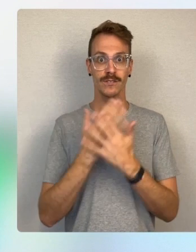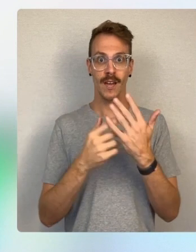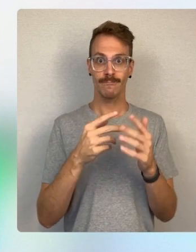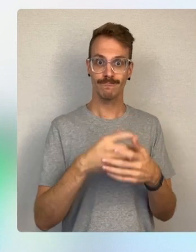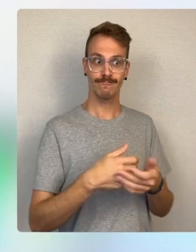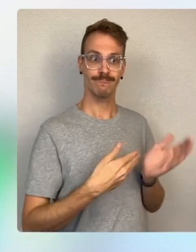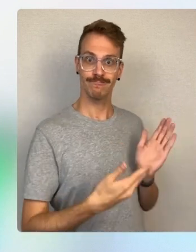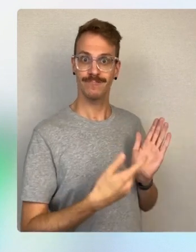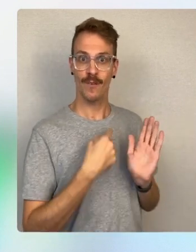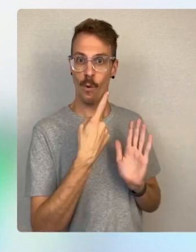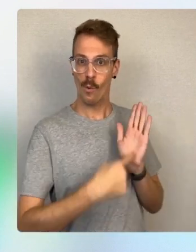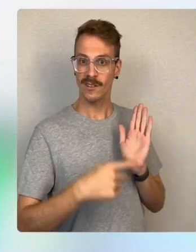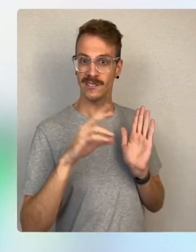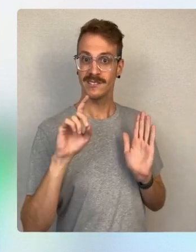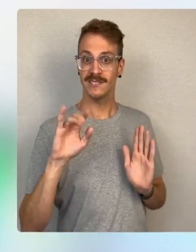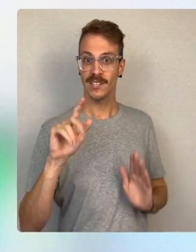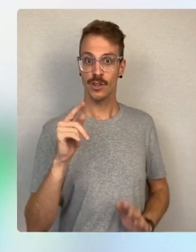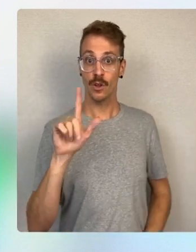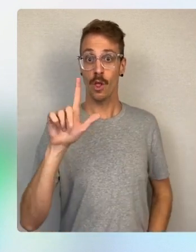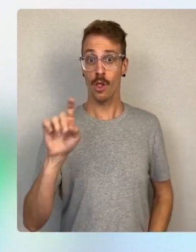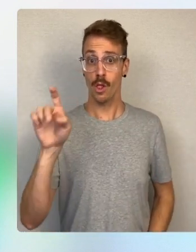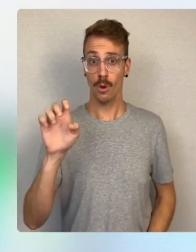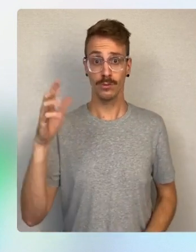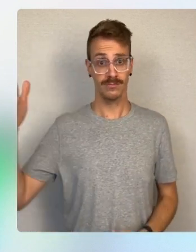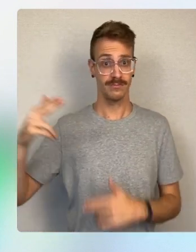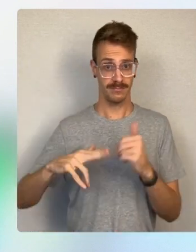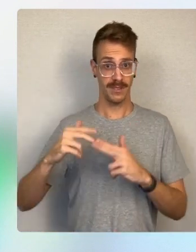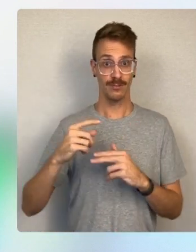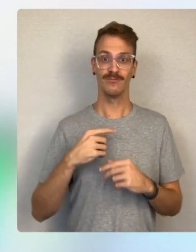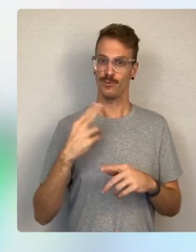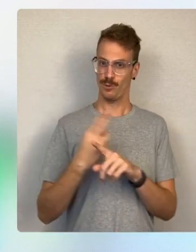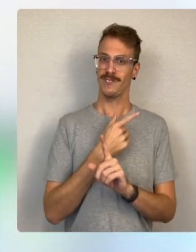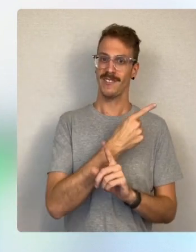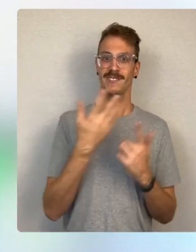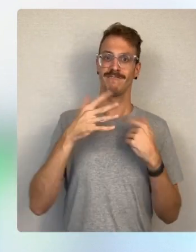and here's a firsthand look at what Digital Lode has built leveraging this integration.